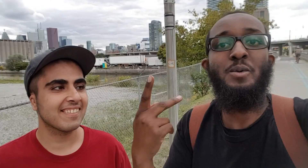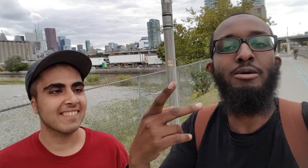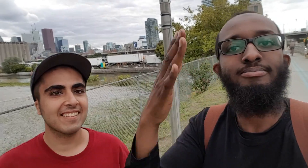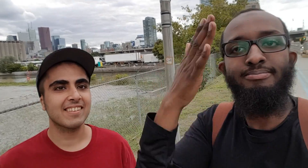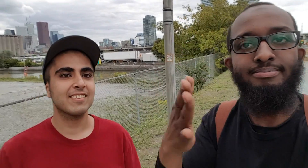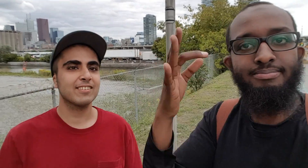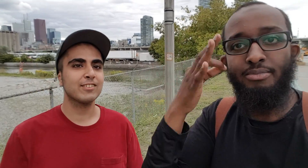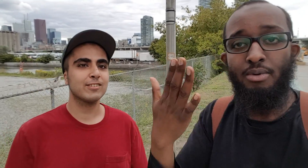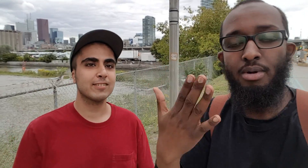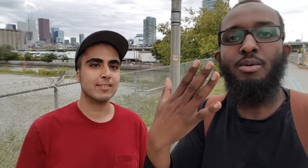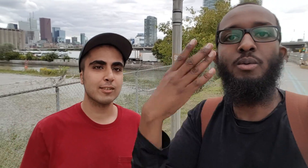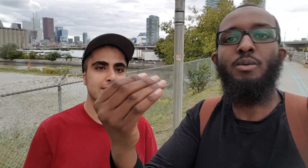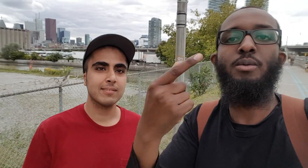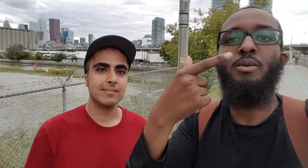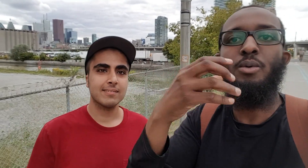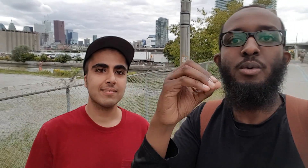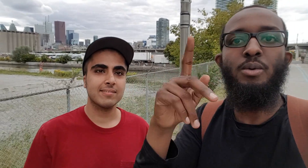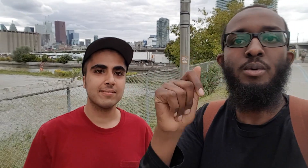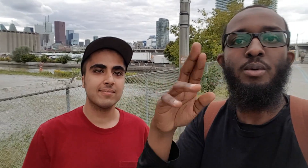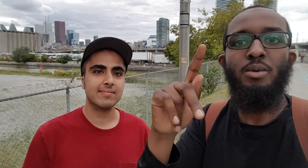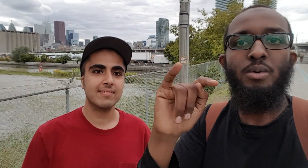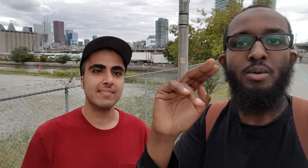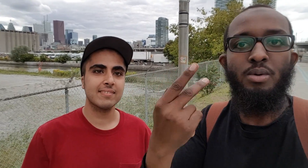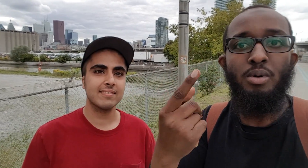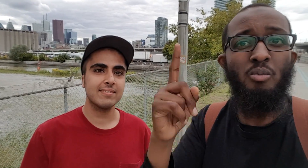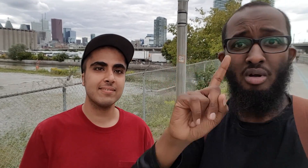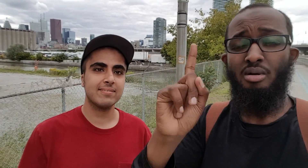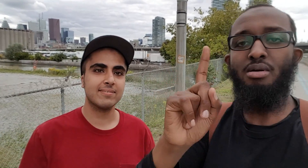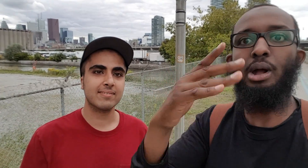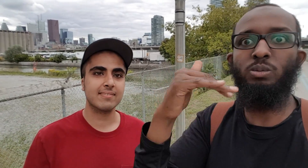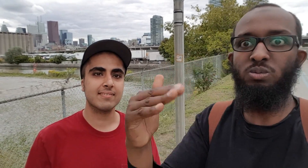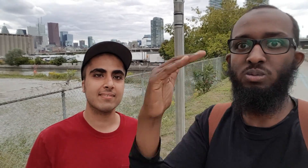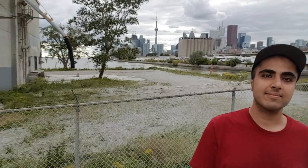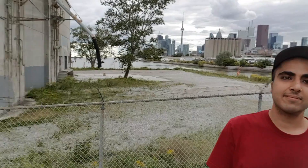He asked me to join him, for go-Kart. In downtown Toronto.